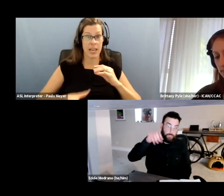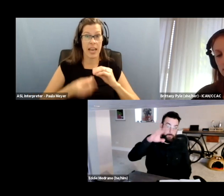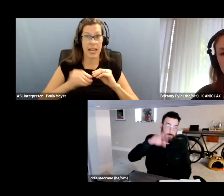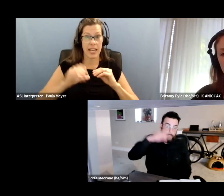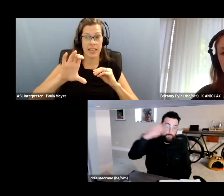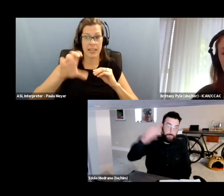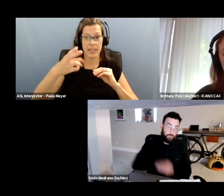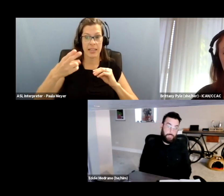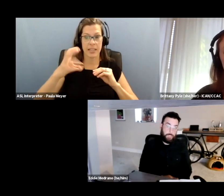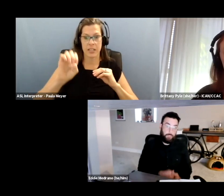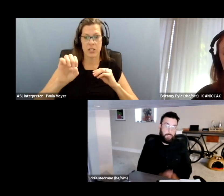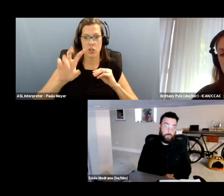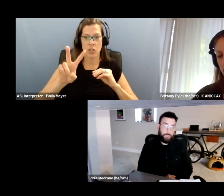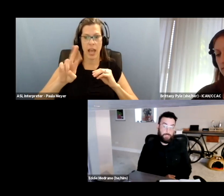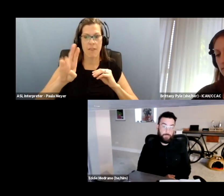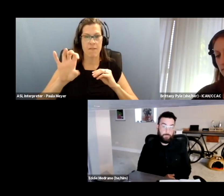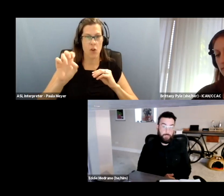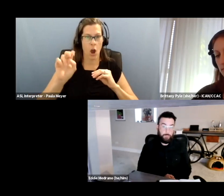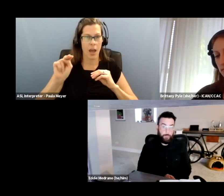is helpful to help differentiate who's actually speaking.